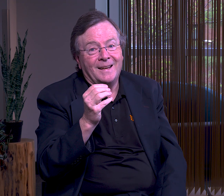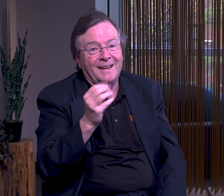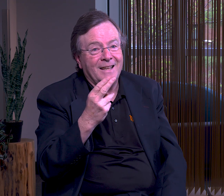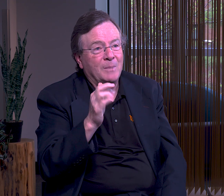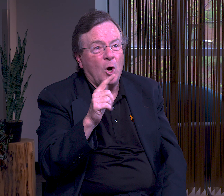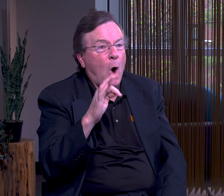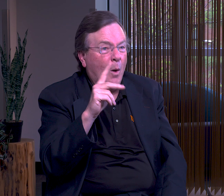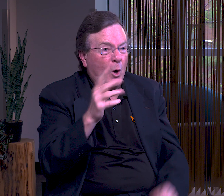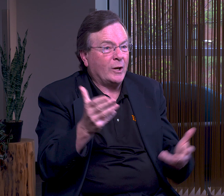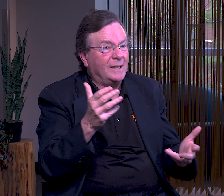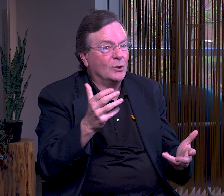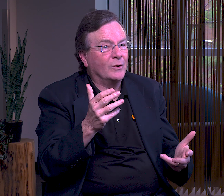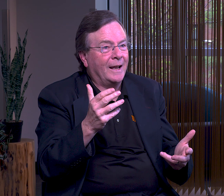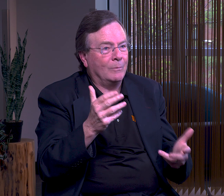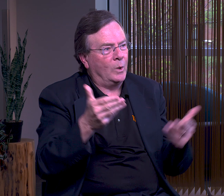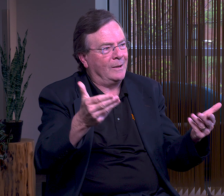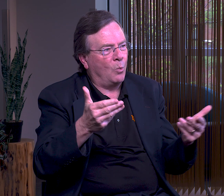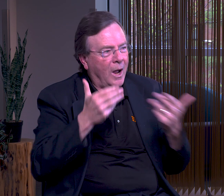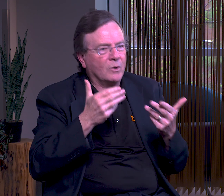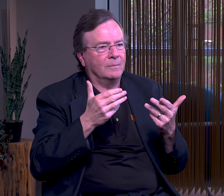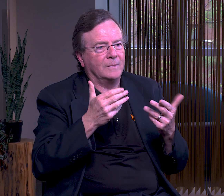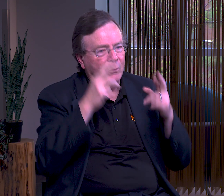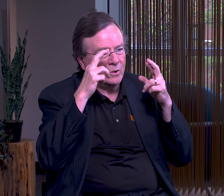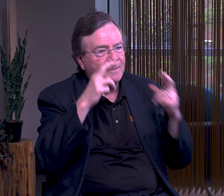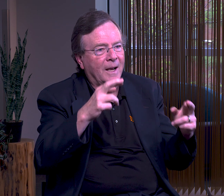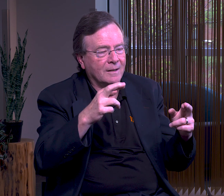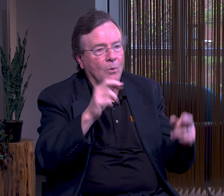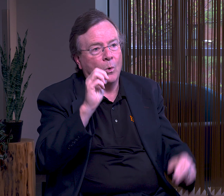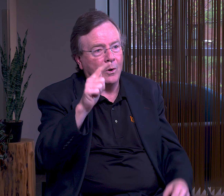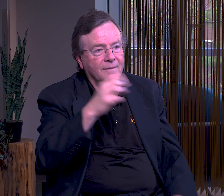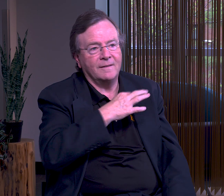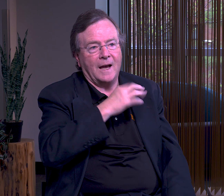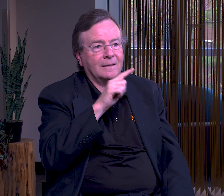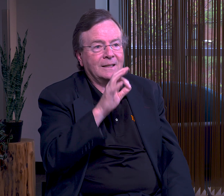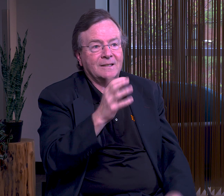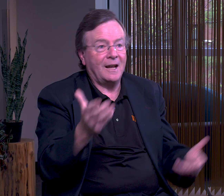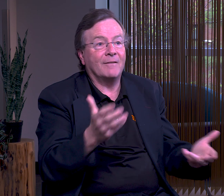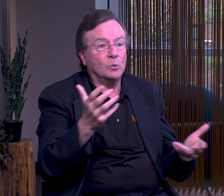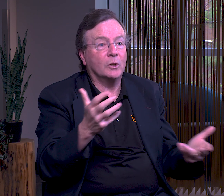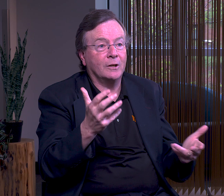And that's been a hallmark here that we welcome and respect all of the faculty and staff who work here.